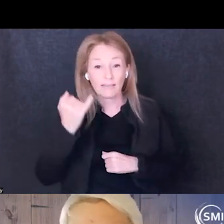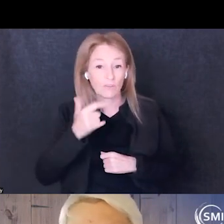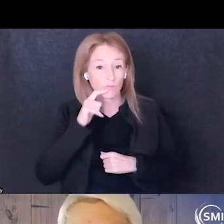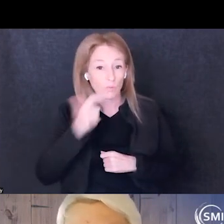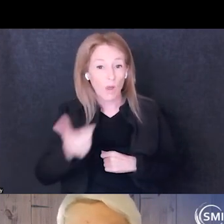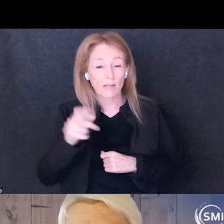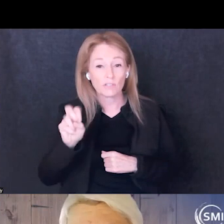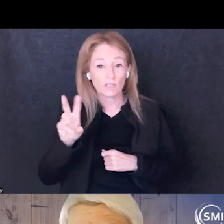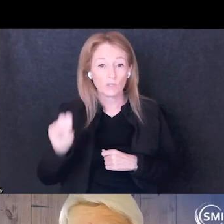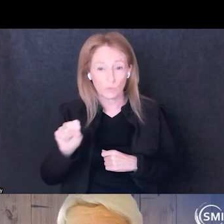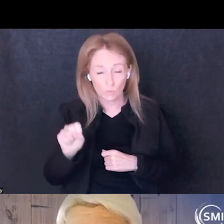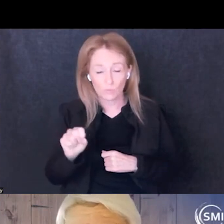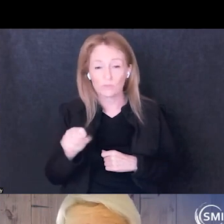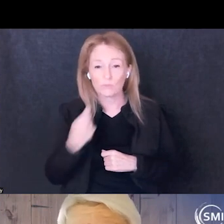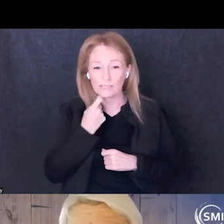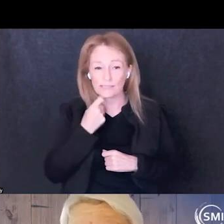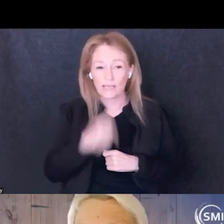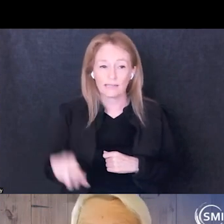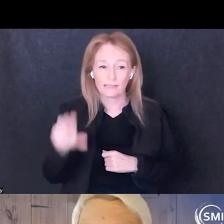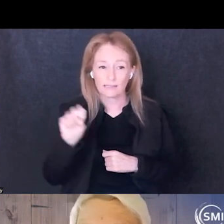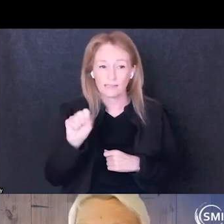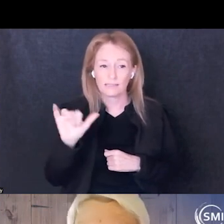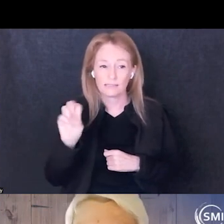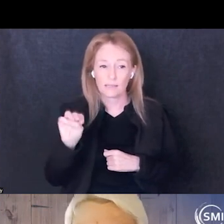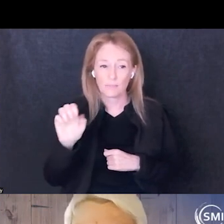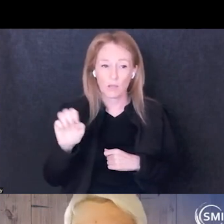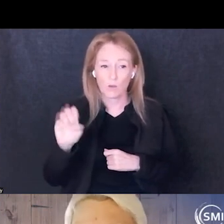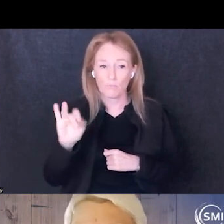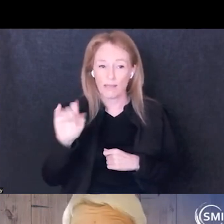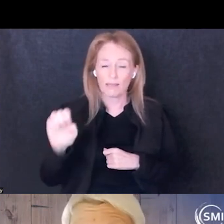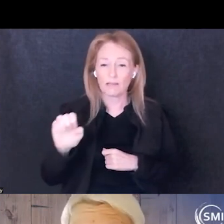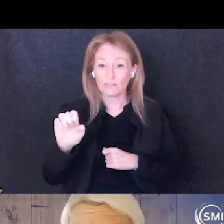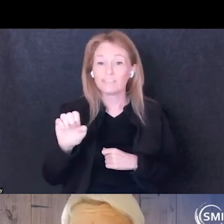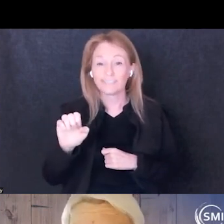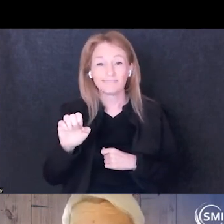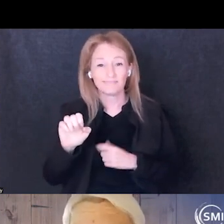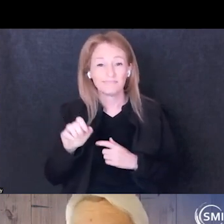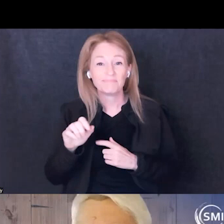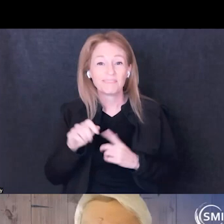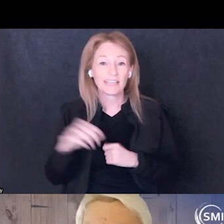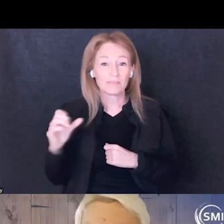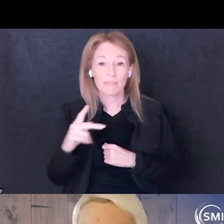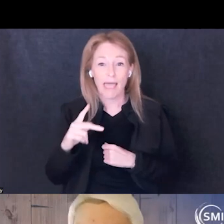SIMONE BILES IS BACK AT IT. A FEW YEARS AGO SHE TOOK A MENTAL HEALTH BREAK.